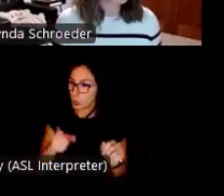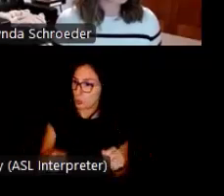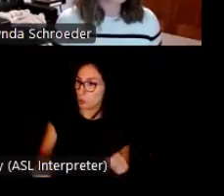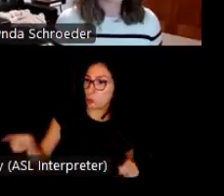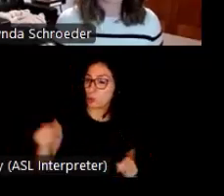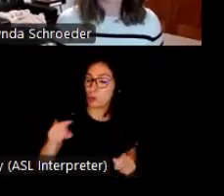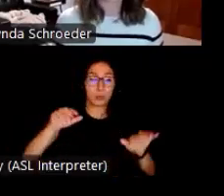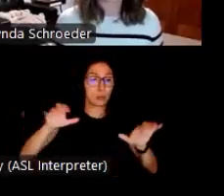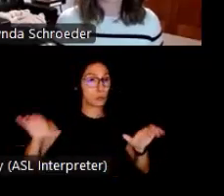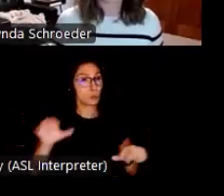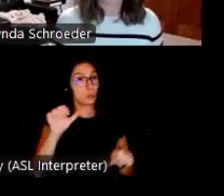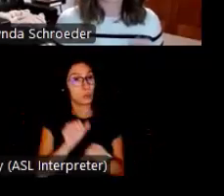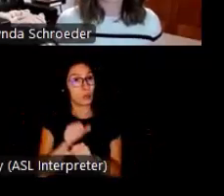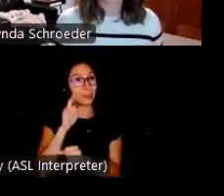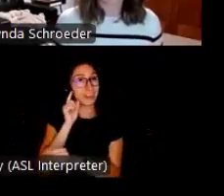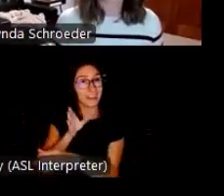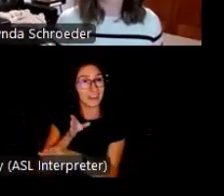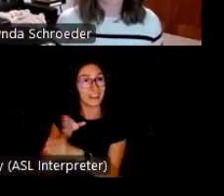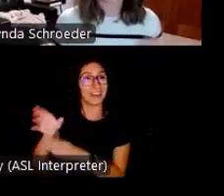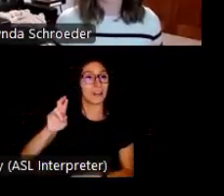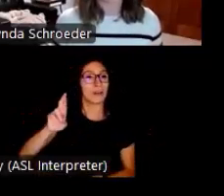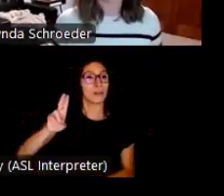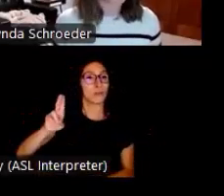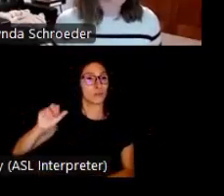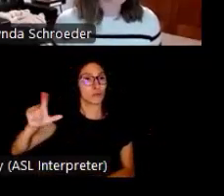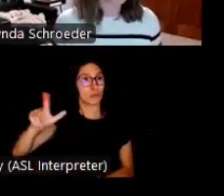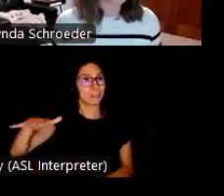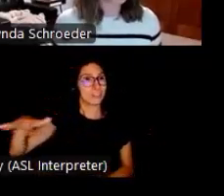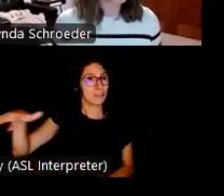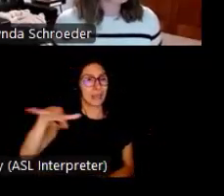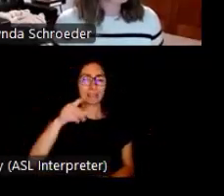and want to really have effective knowledge translation.